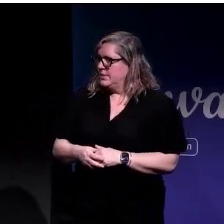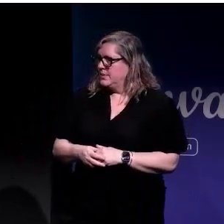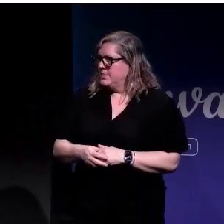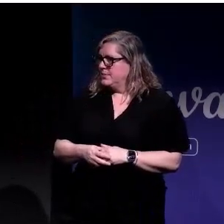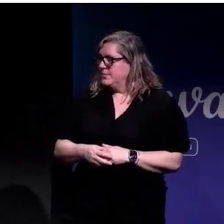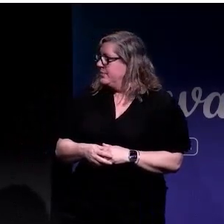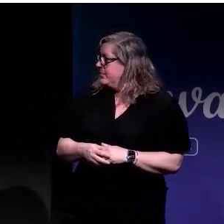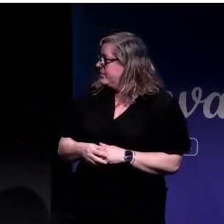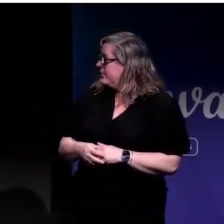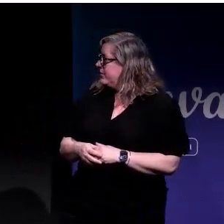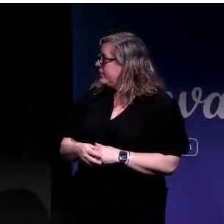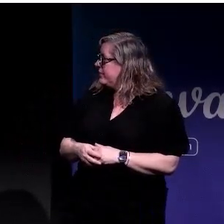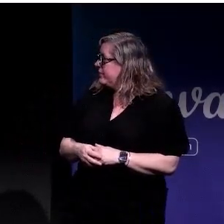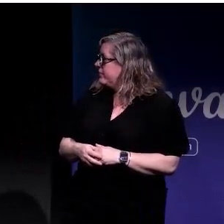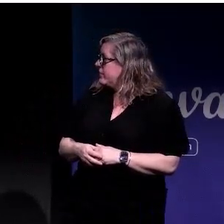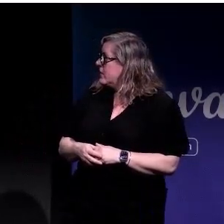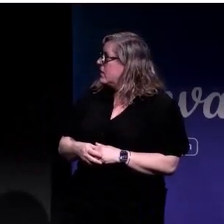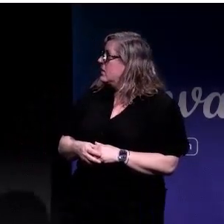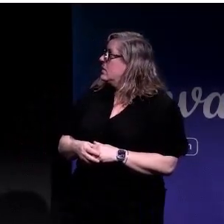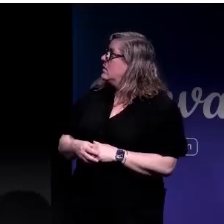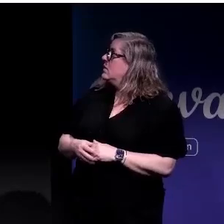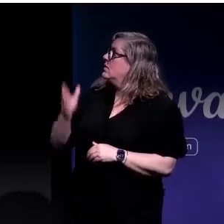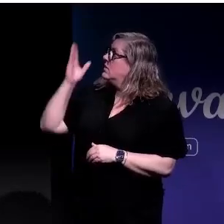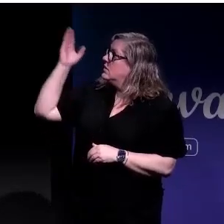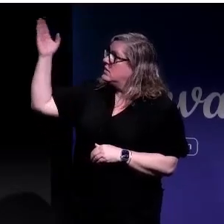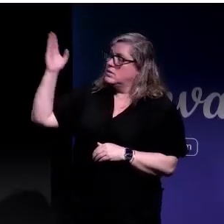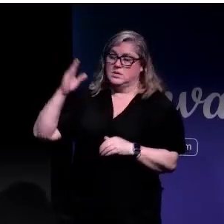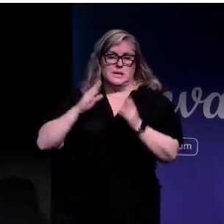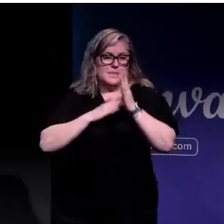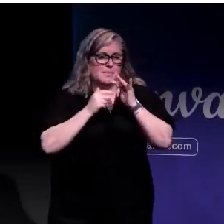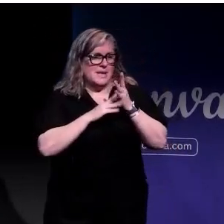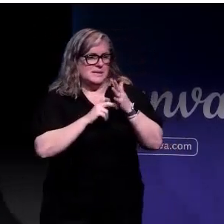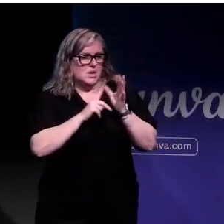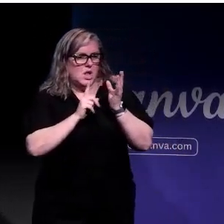So mental models, uh, we have found are a big help here.